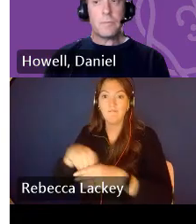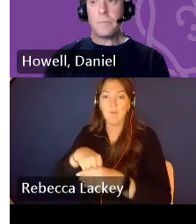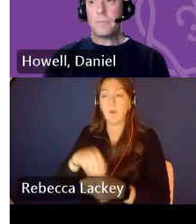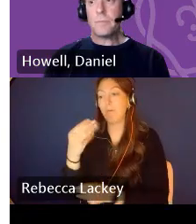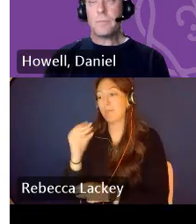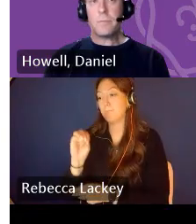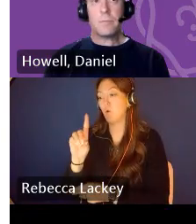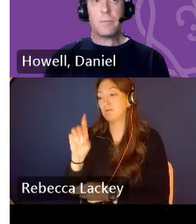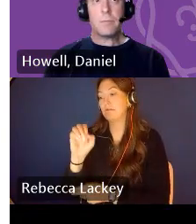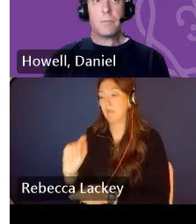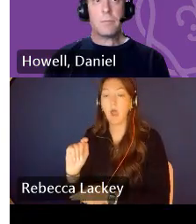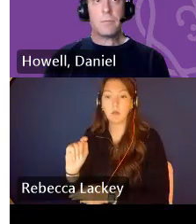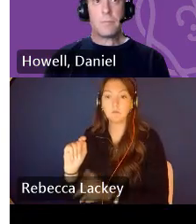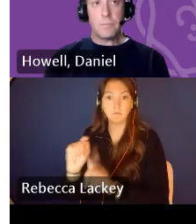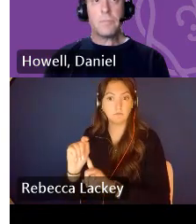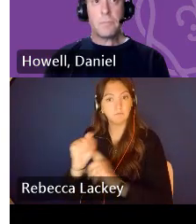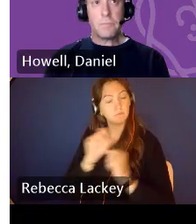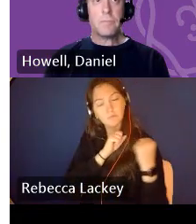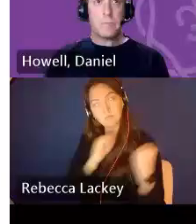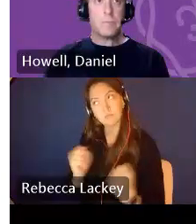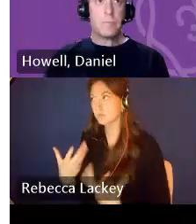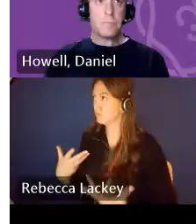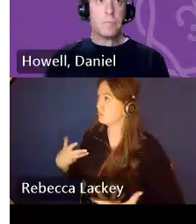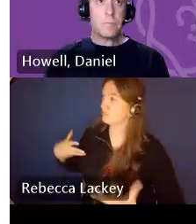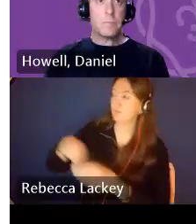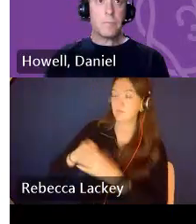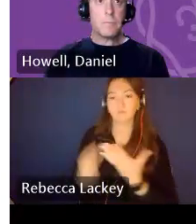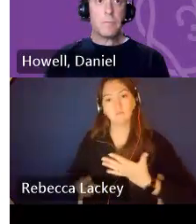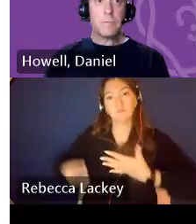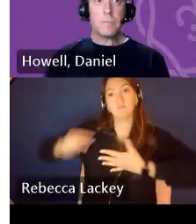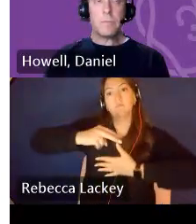will be heavily involved in the review of this design